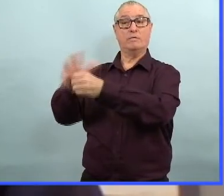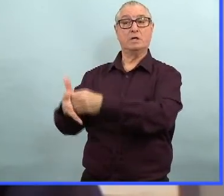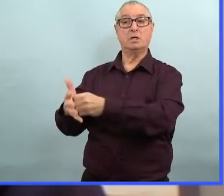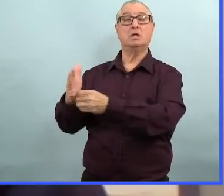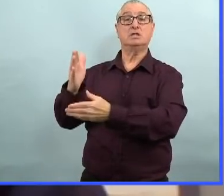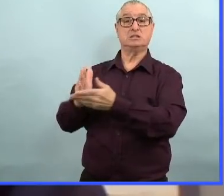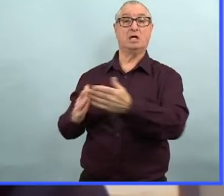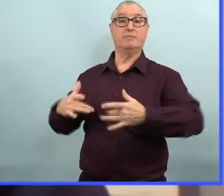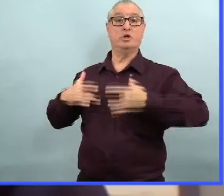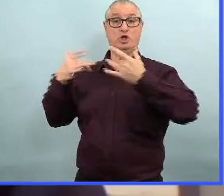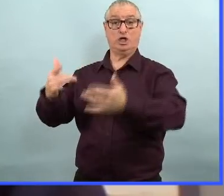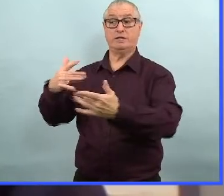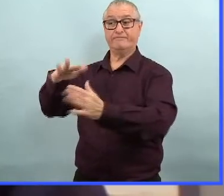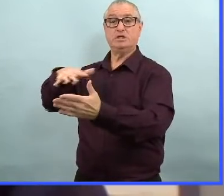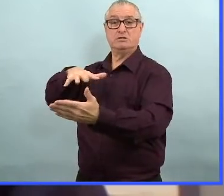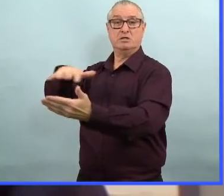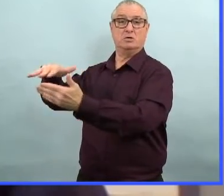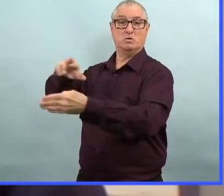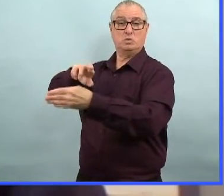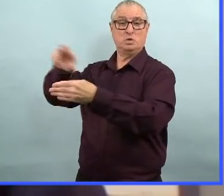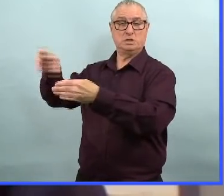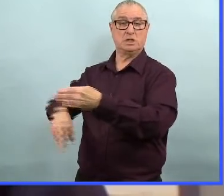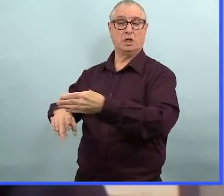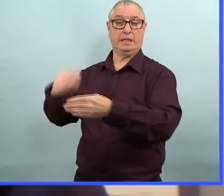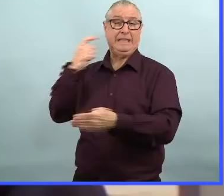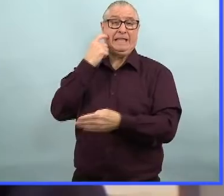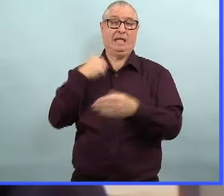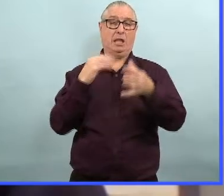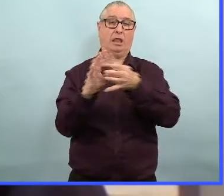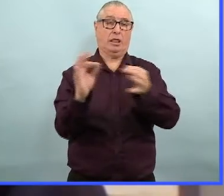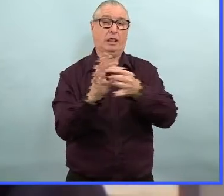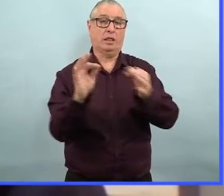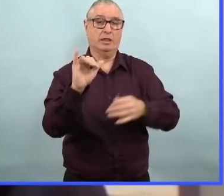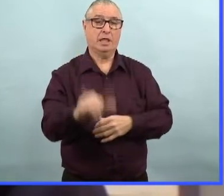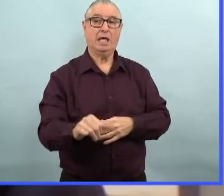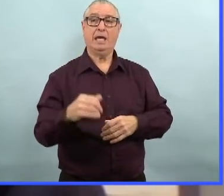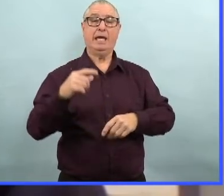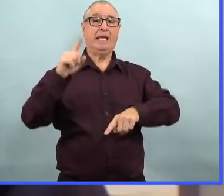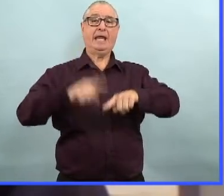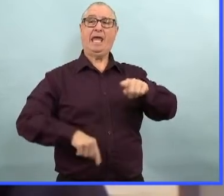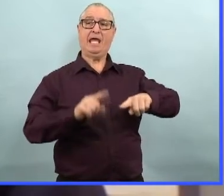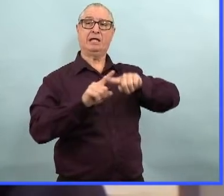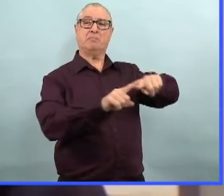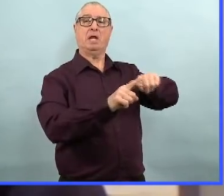sure there'll be uh questions here on um you know regarding how difficult the restrictions we have